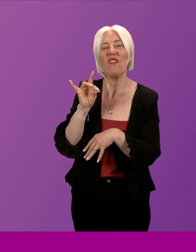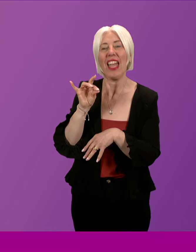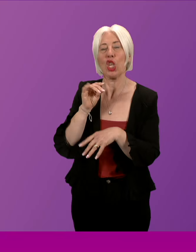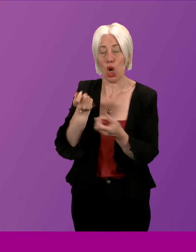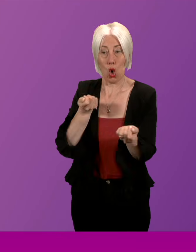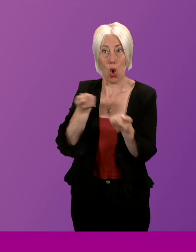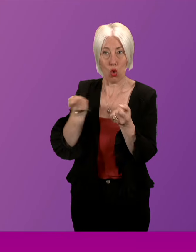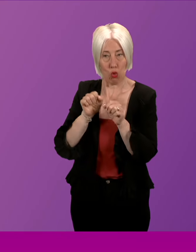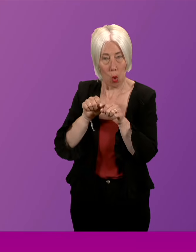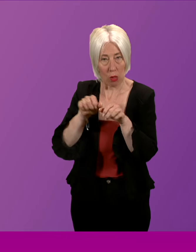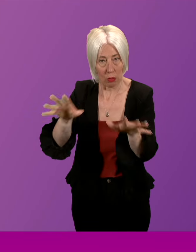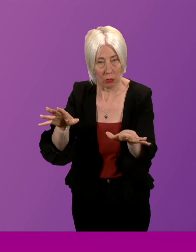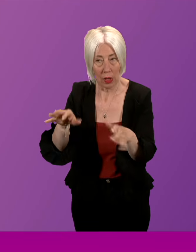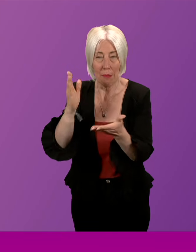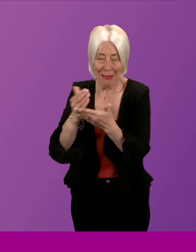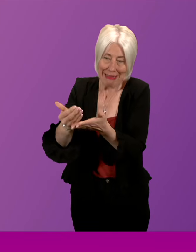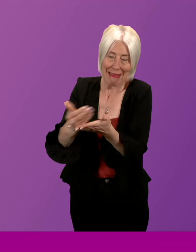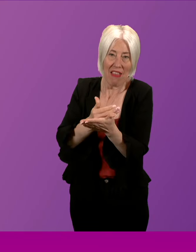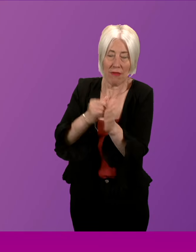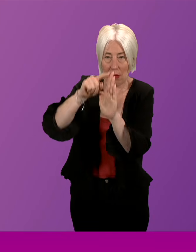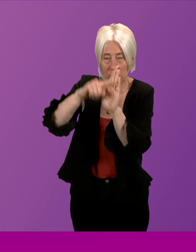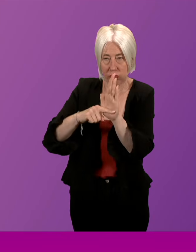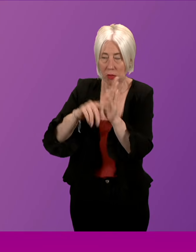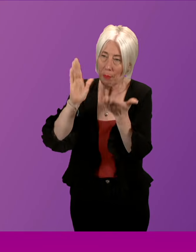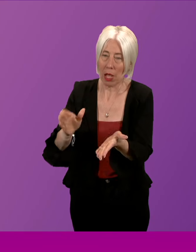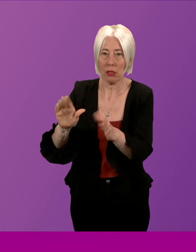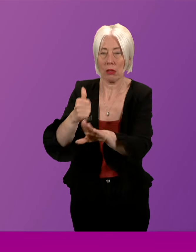arrangements that must be in place. I know that Mr Kerr will understand the